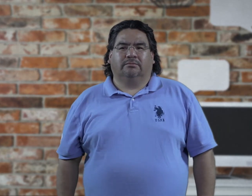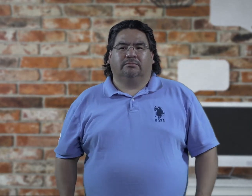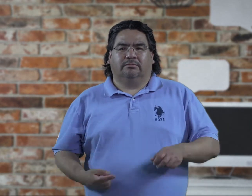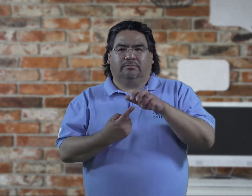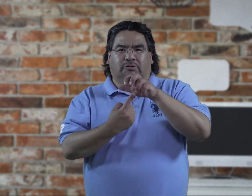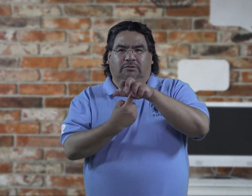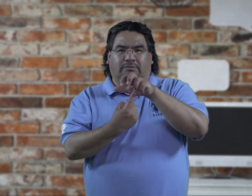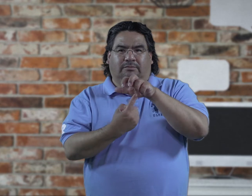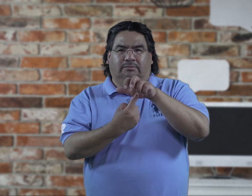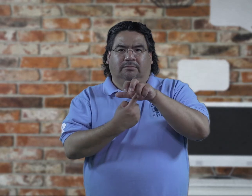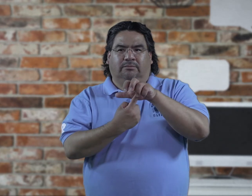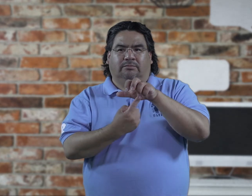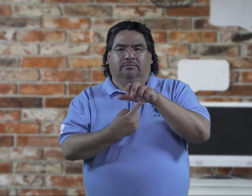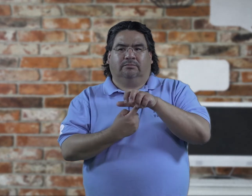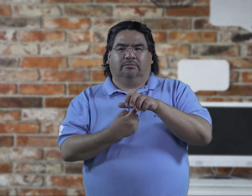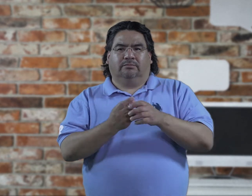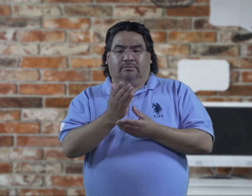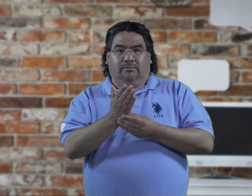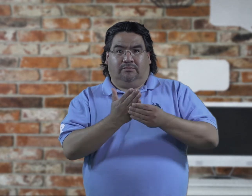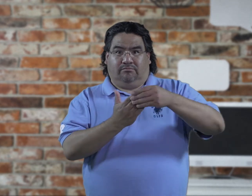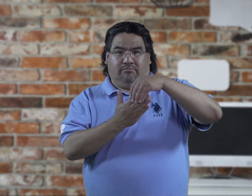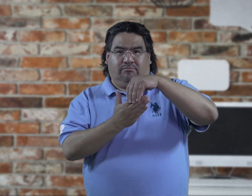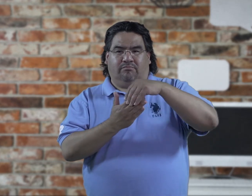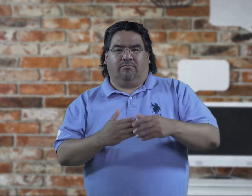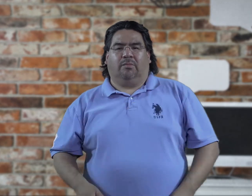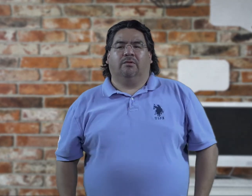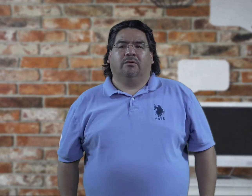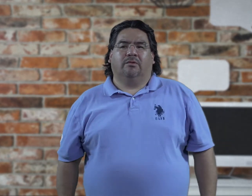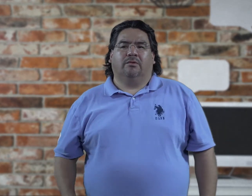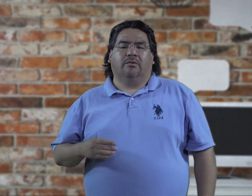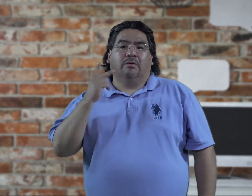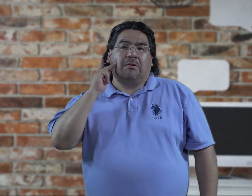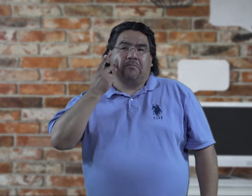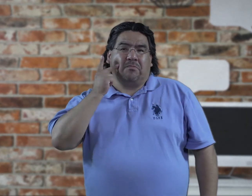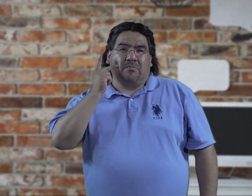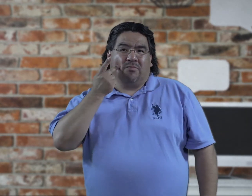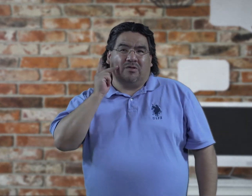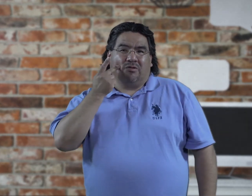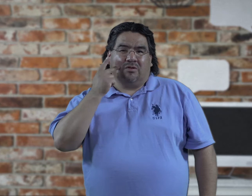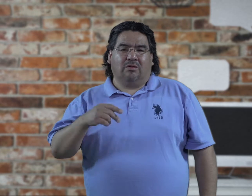Mushroom Pegories Pineapple